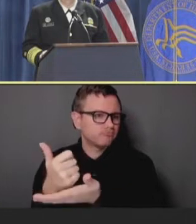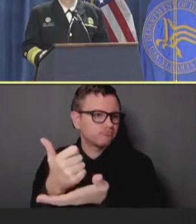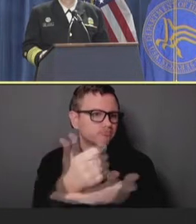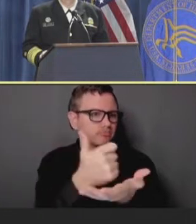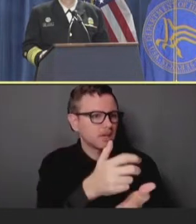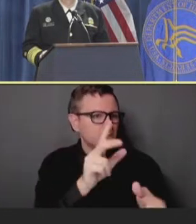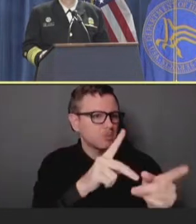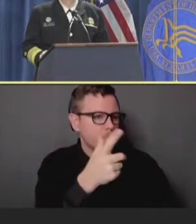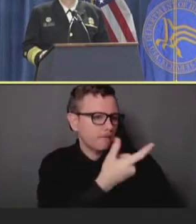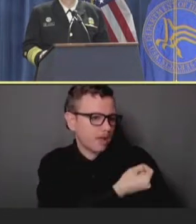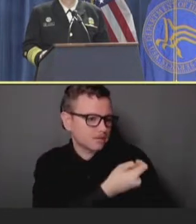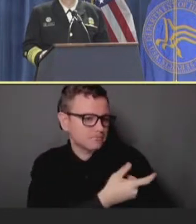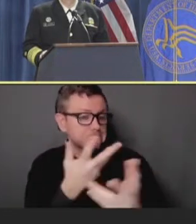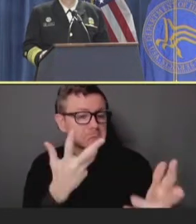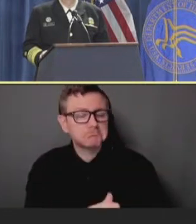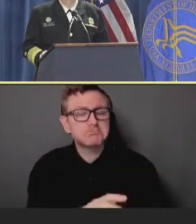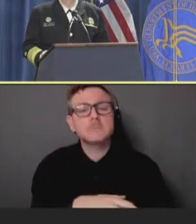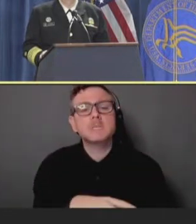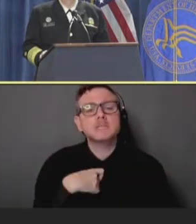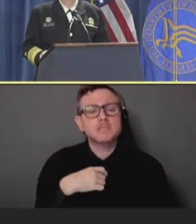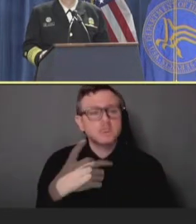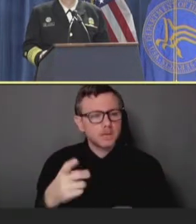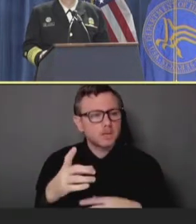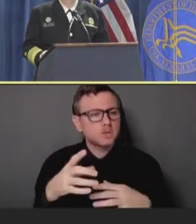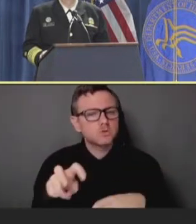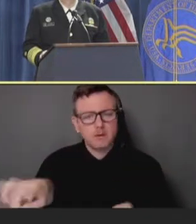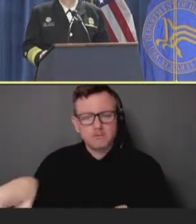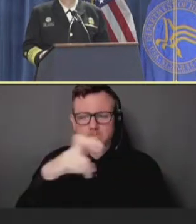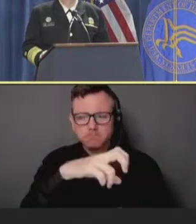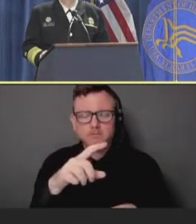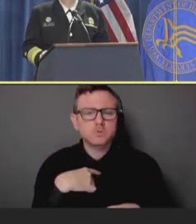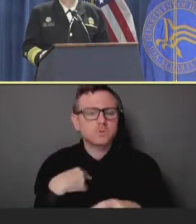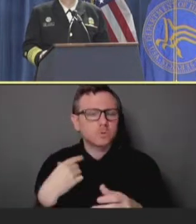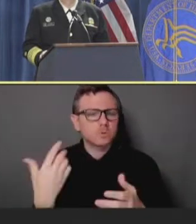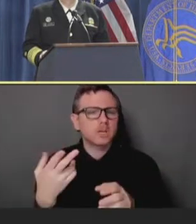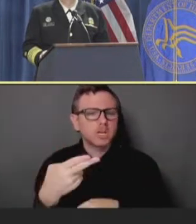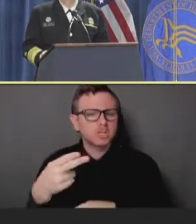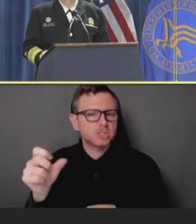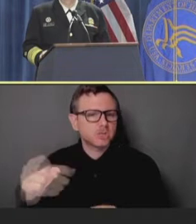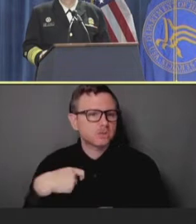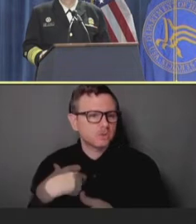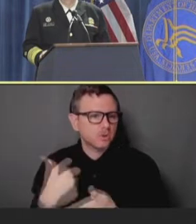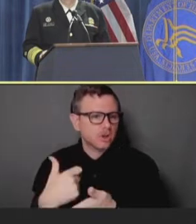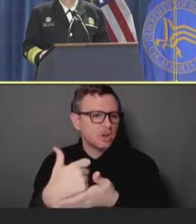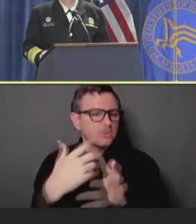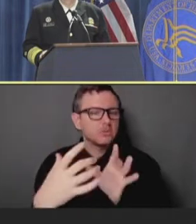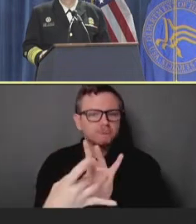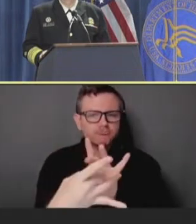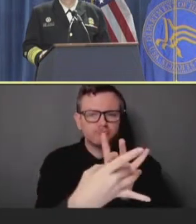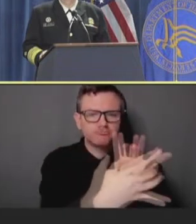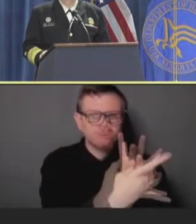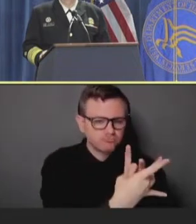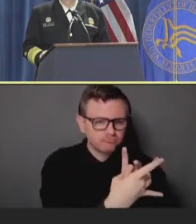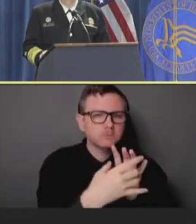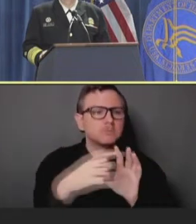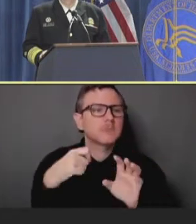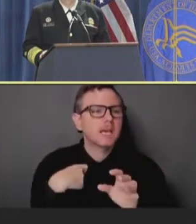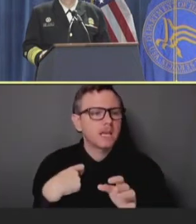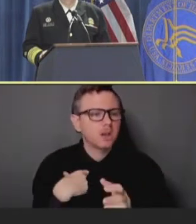She travels frequently to represent HHS and looks for ways to make new connections and work together in a variety of ways to improve the health and help people.